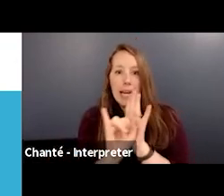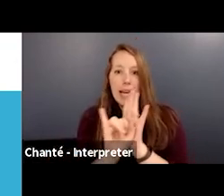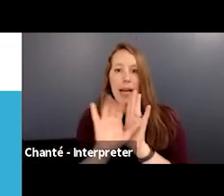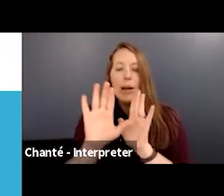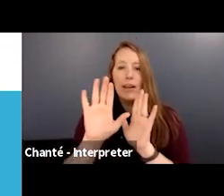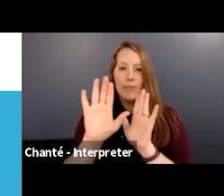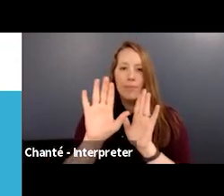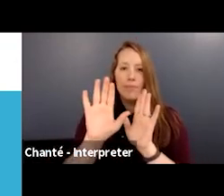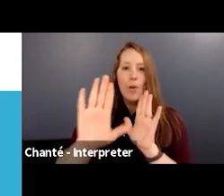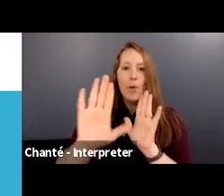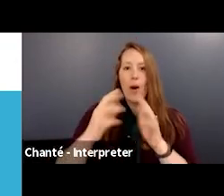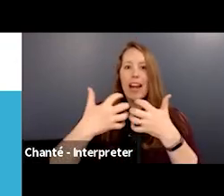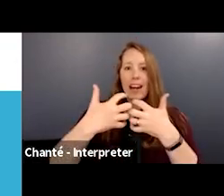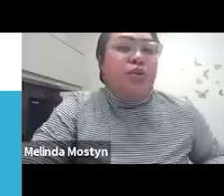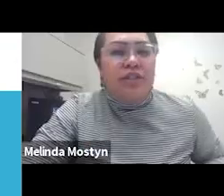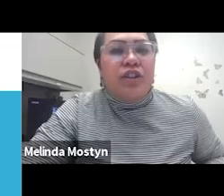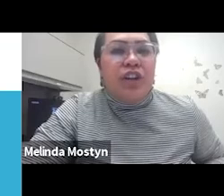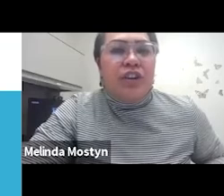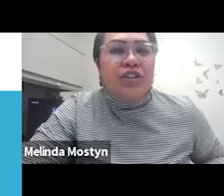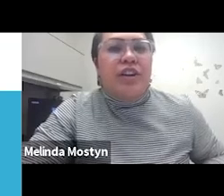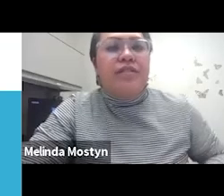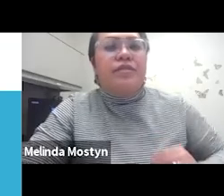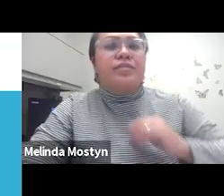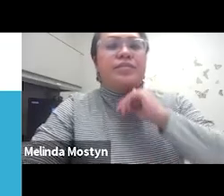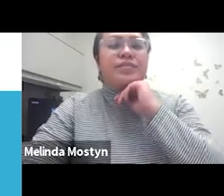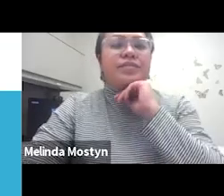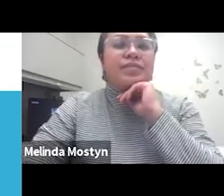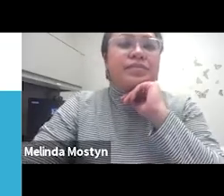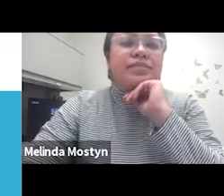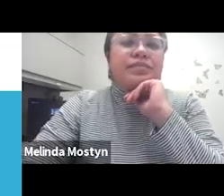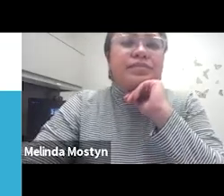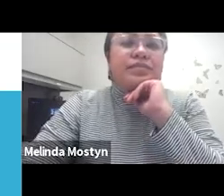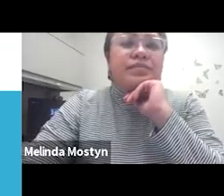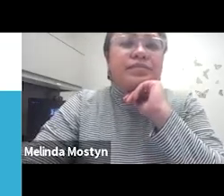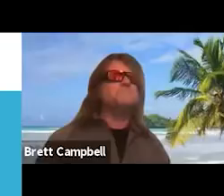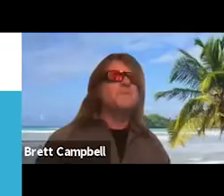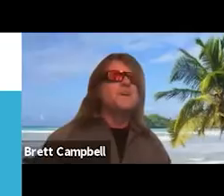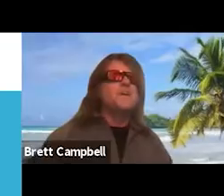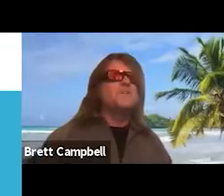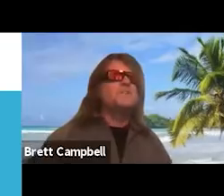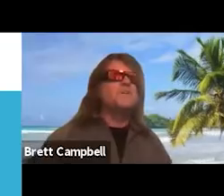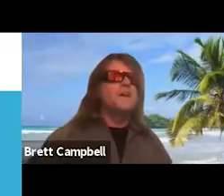What advice would you give to your younger self? Well, first of all,